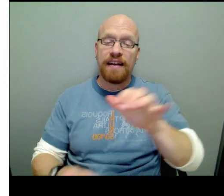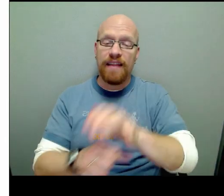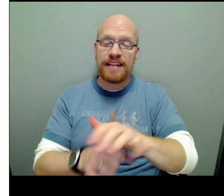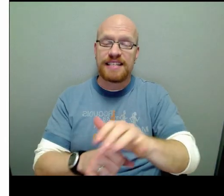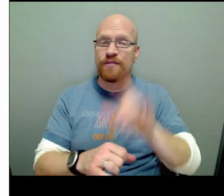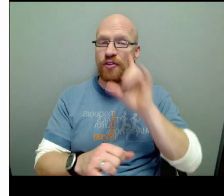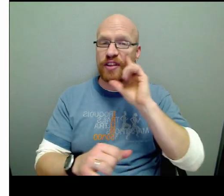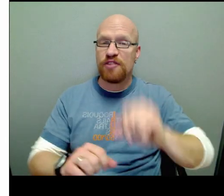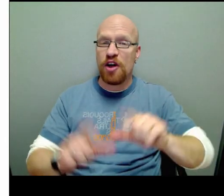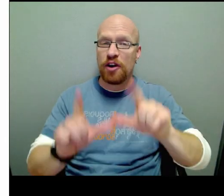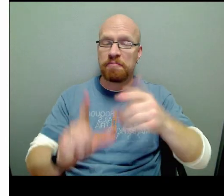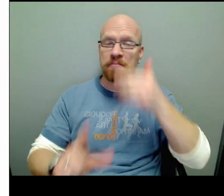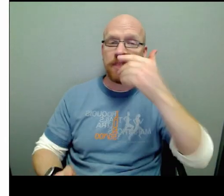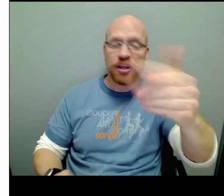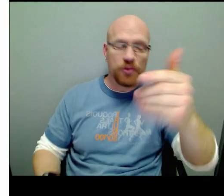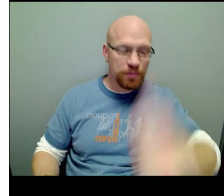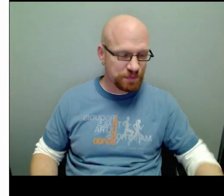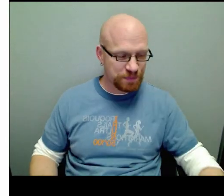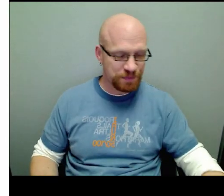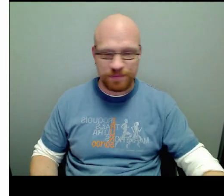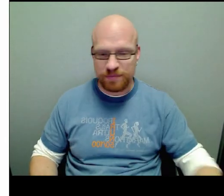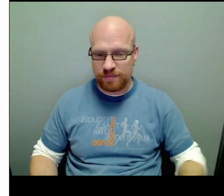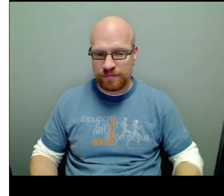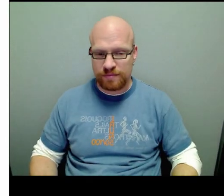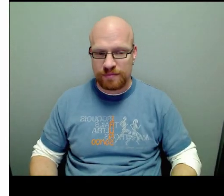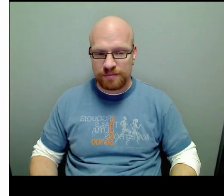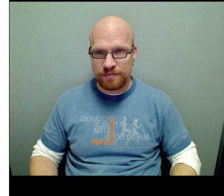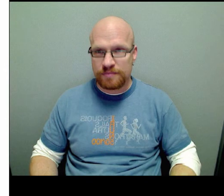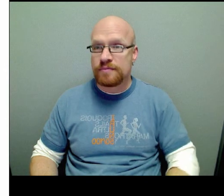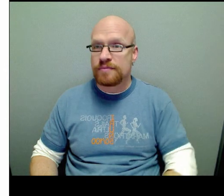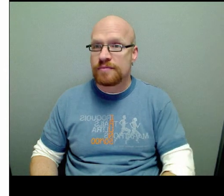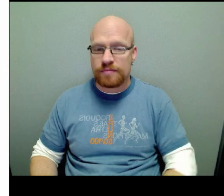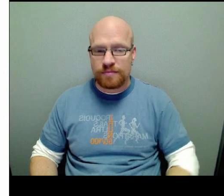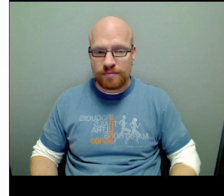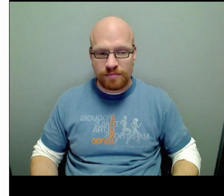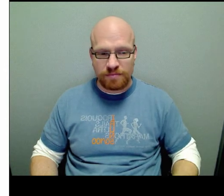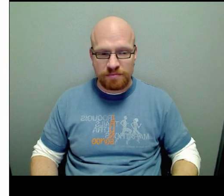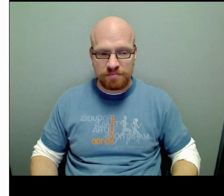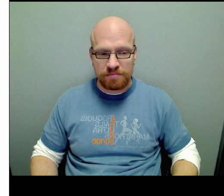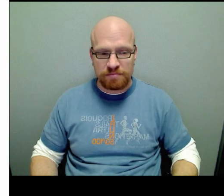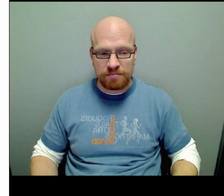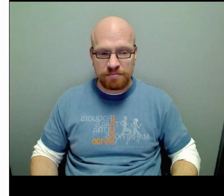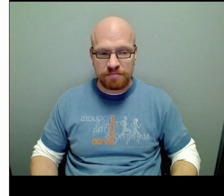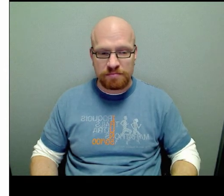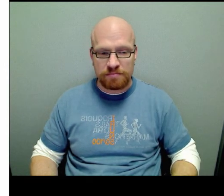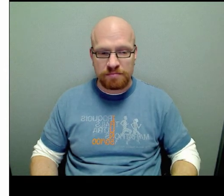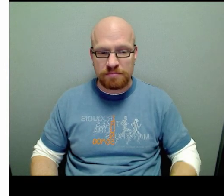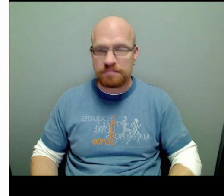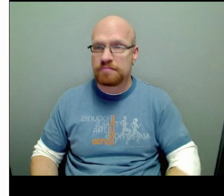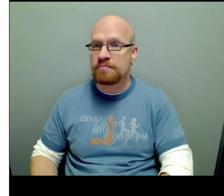And that's it for this slide. Thank you. [ Background Sounds ]